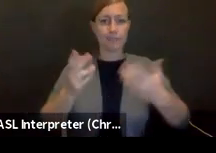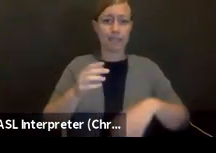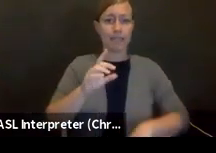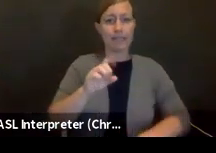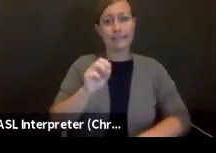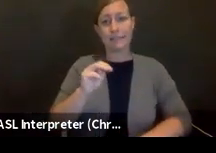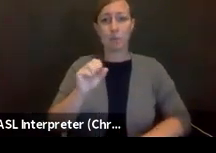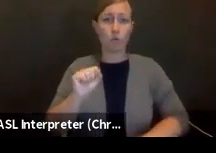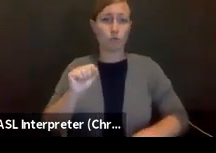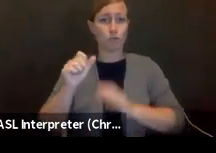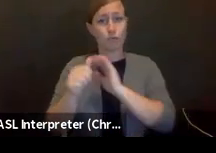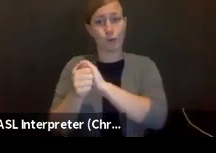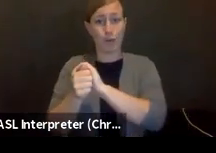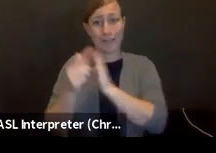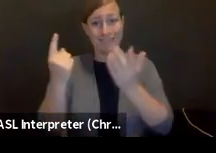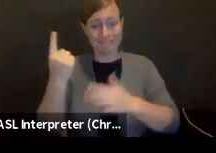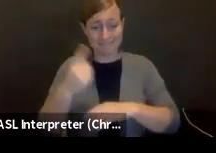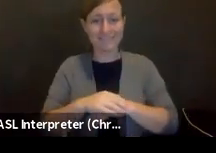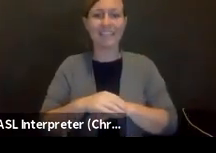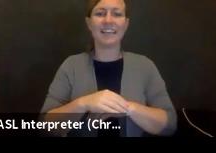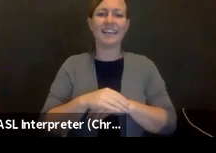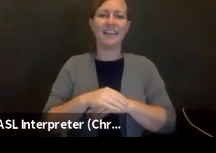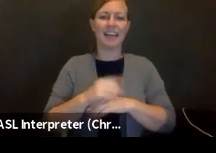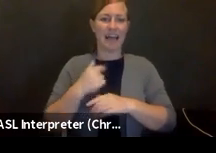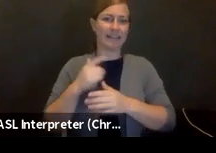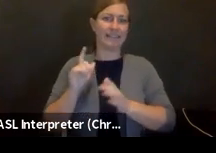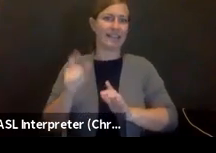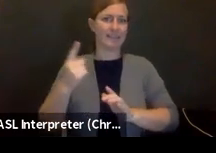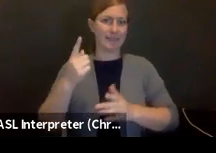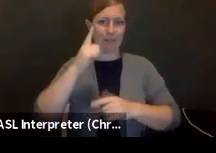ESD 189 - Amy Colburn: Think I just clicked something that looked kind of fun. And then the URL. I'm going to paste